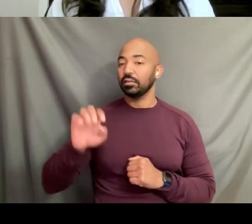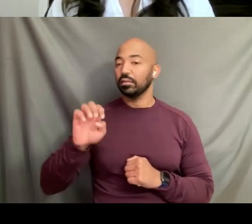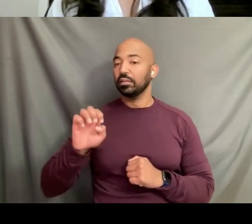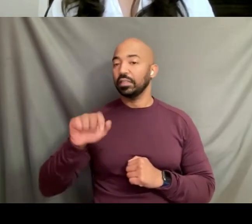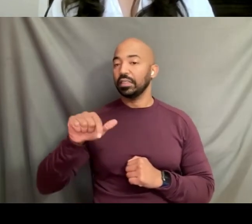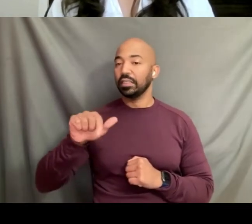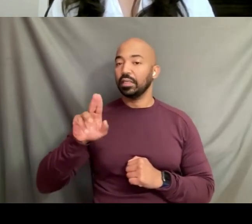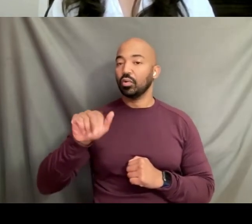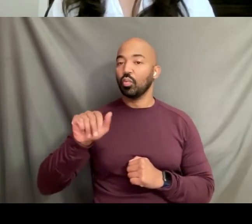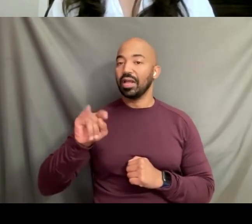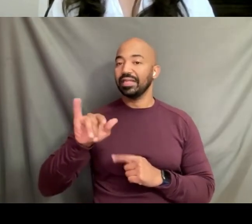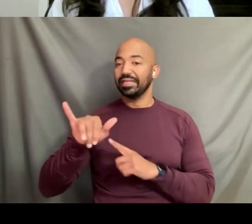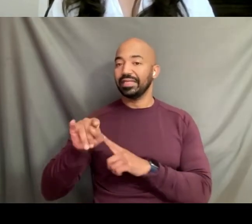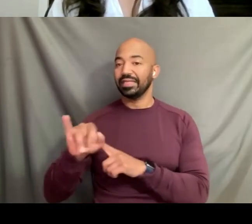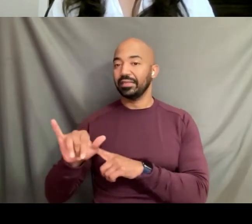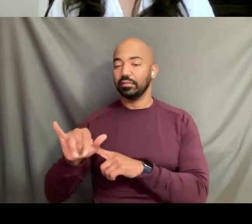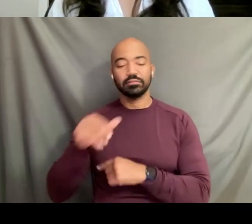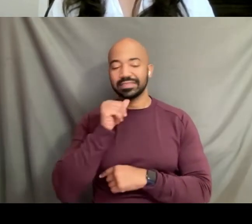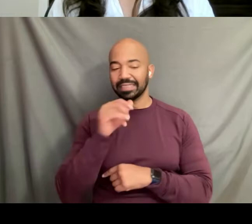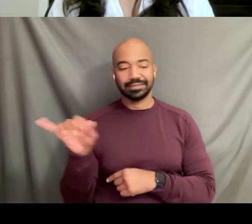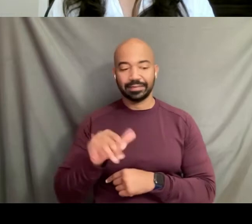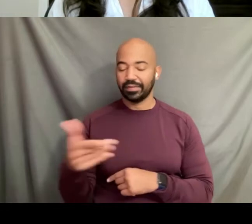you know? So I